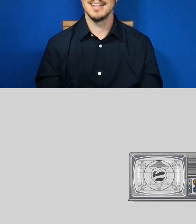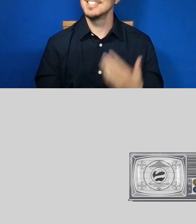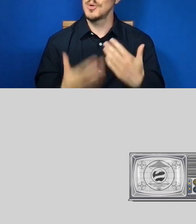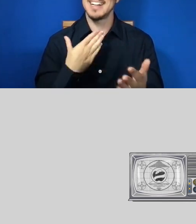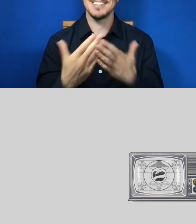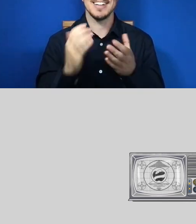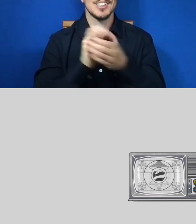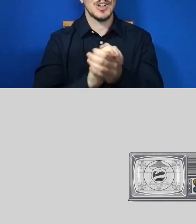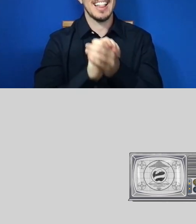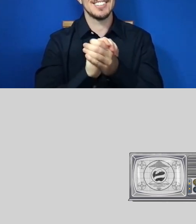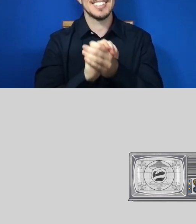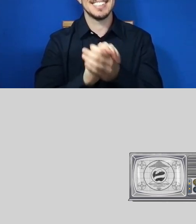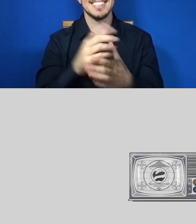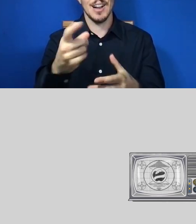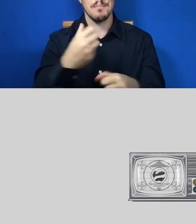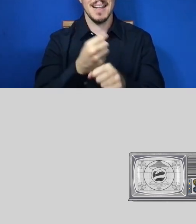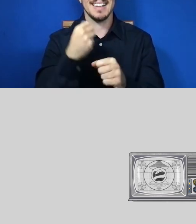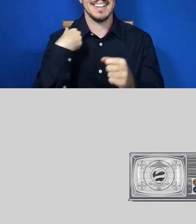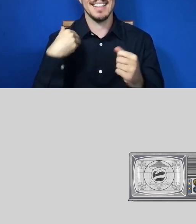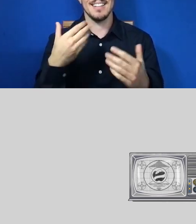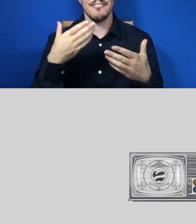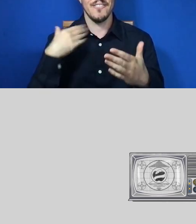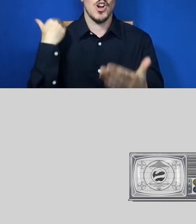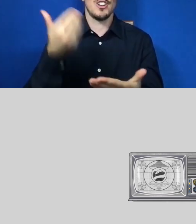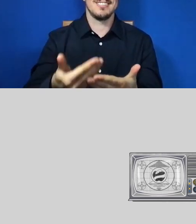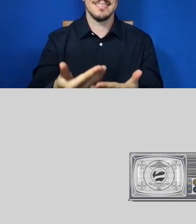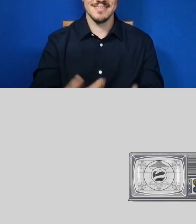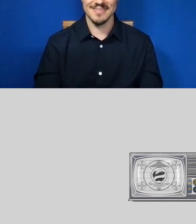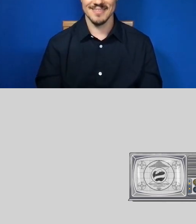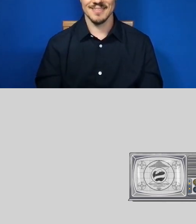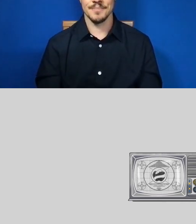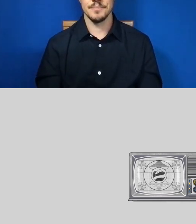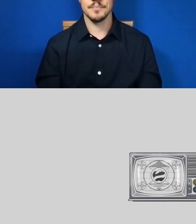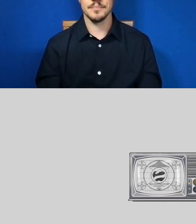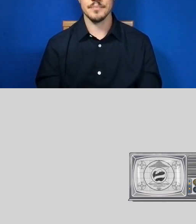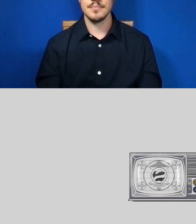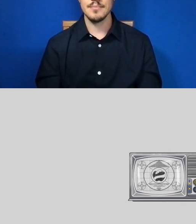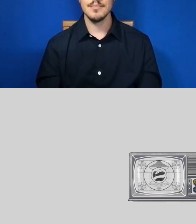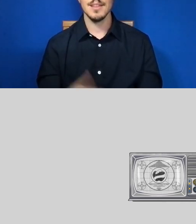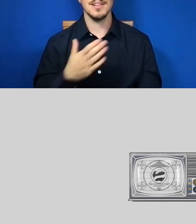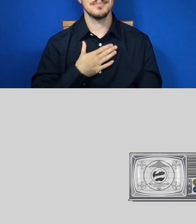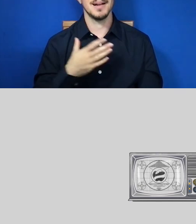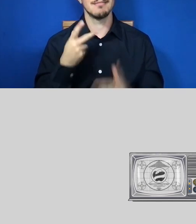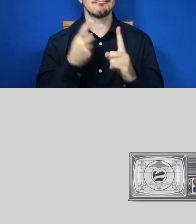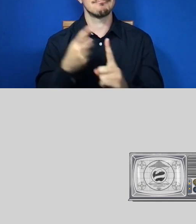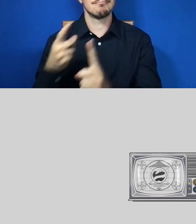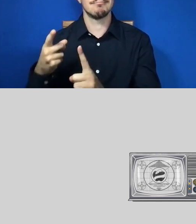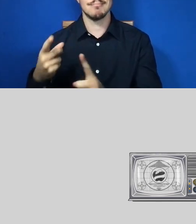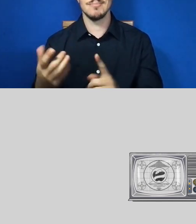Anyway, congratulations on making it this far. Now here are some take-aways of my talk.